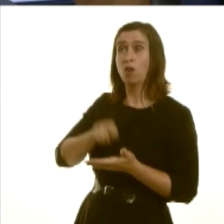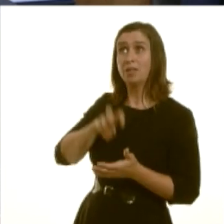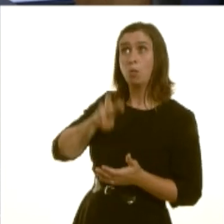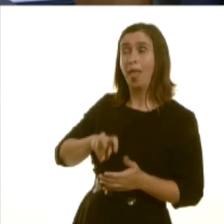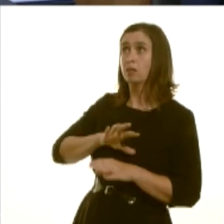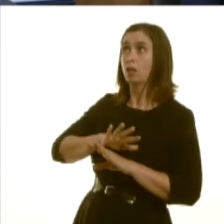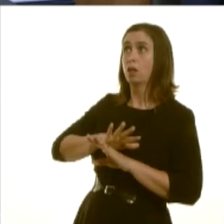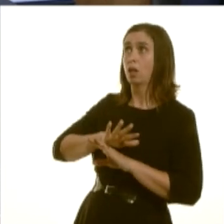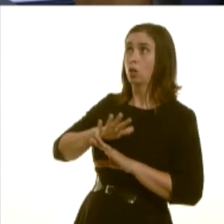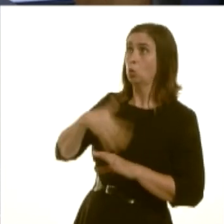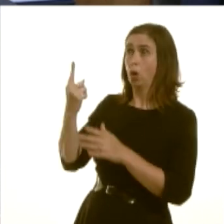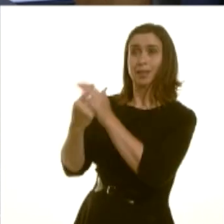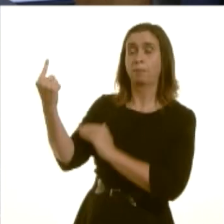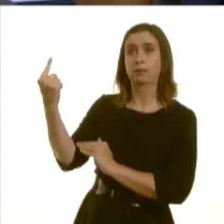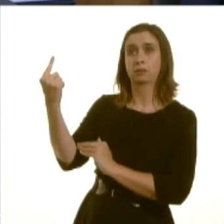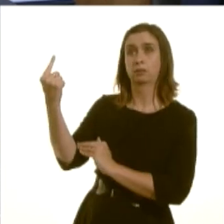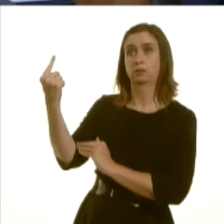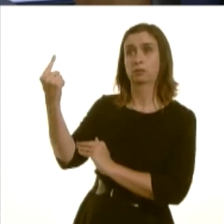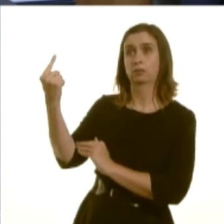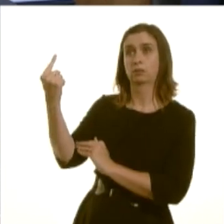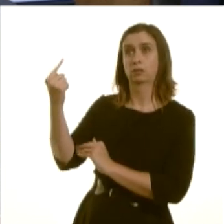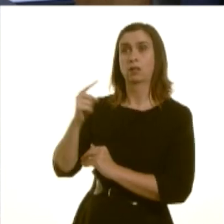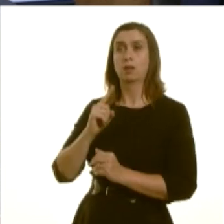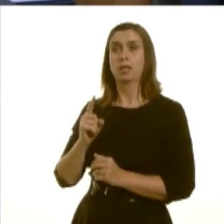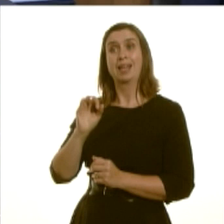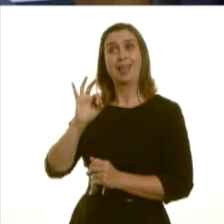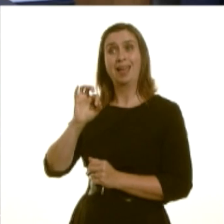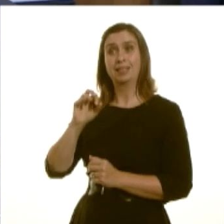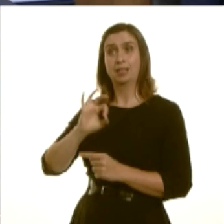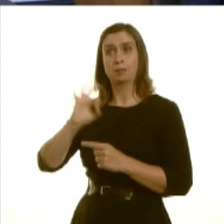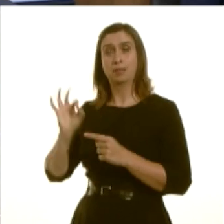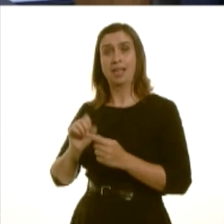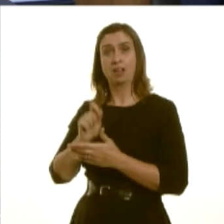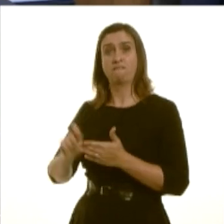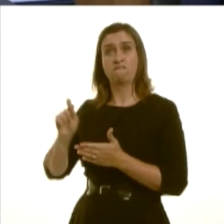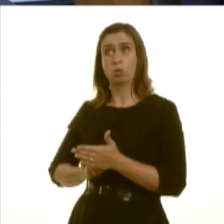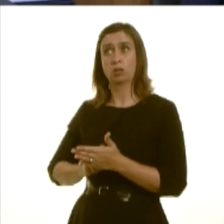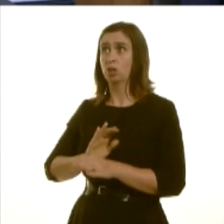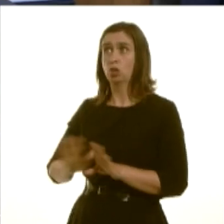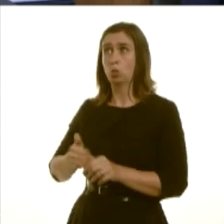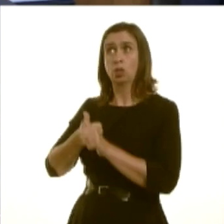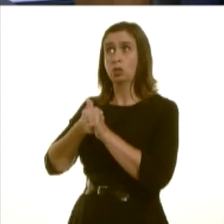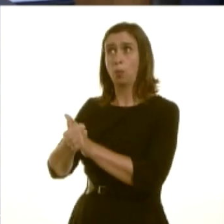of independence for Wales is not supported by 80% of voters. We know that the concept